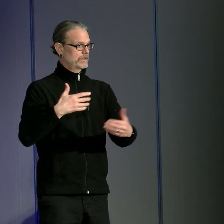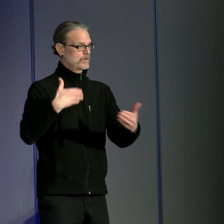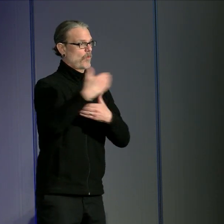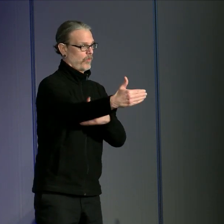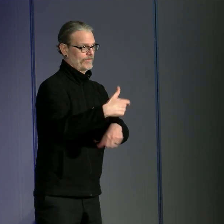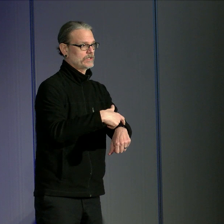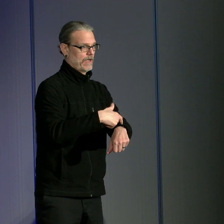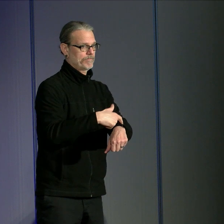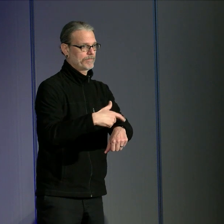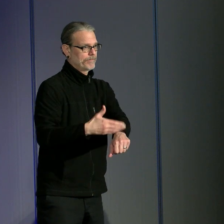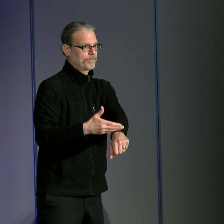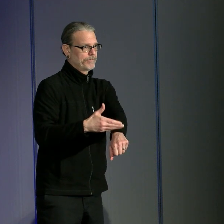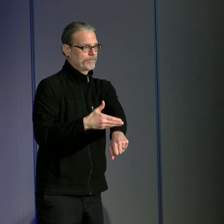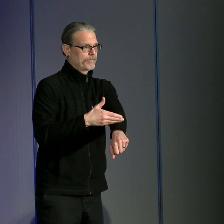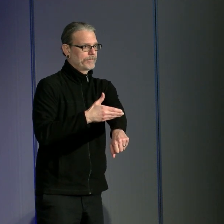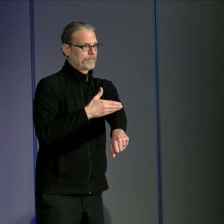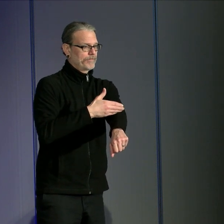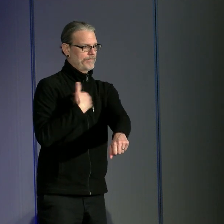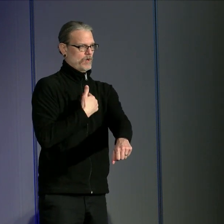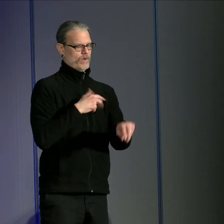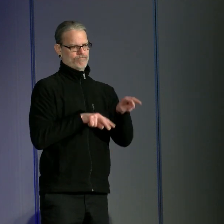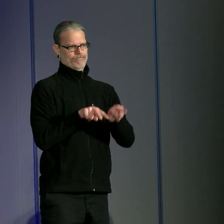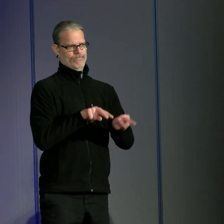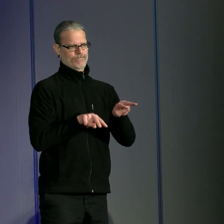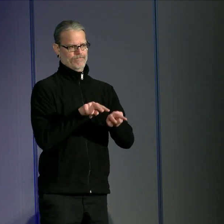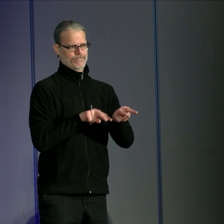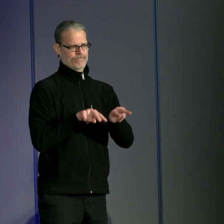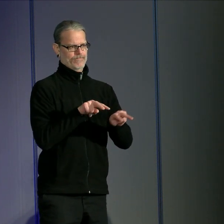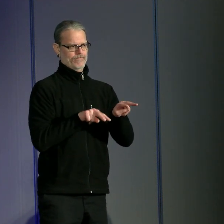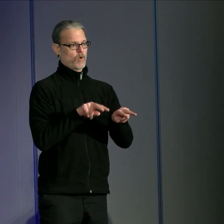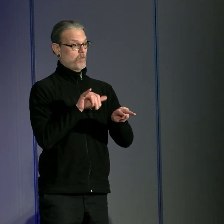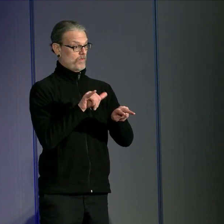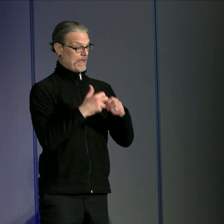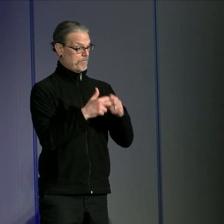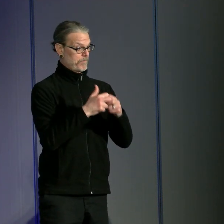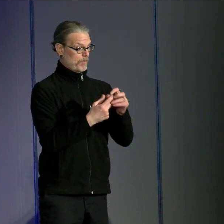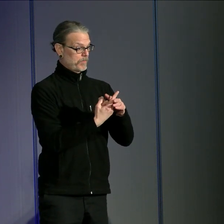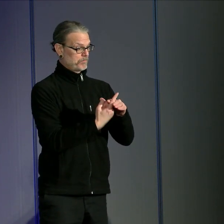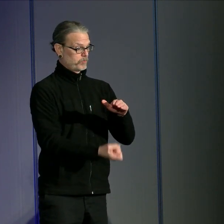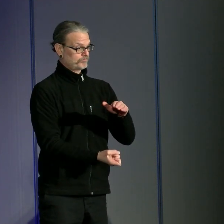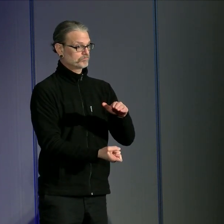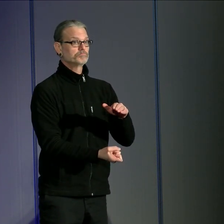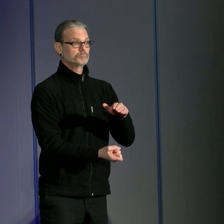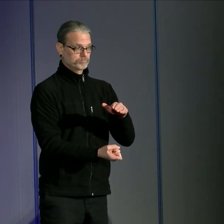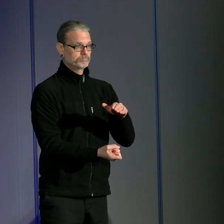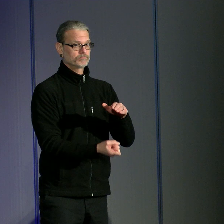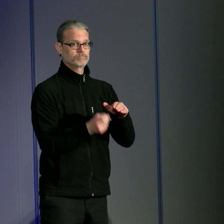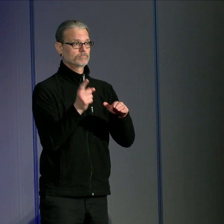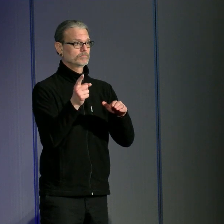We're monitoring and we should see the issues are addressed, and our trend line improves.